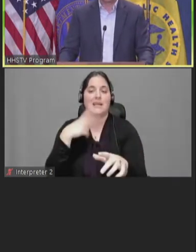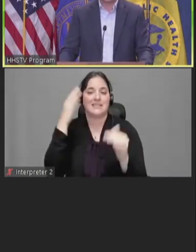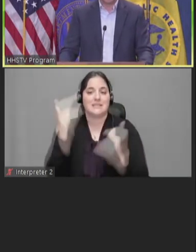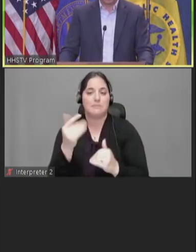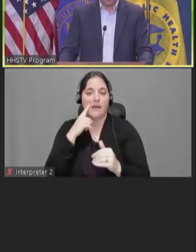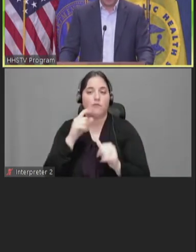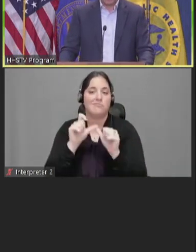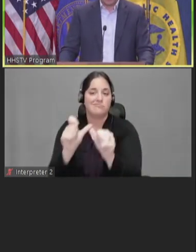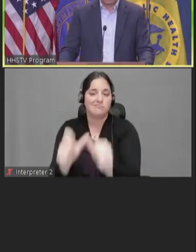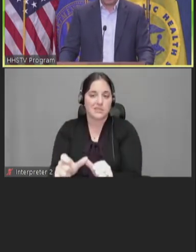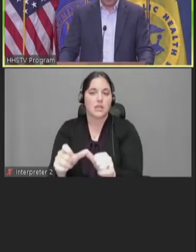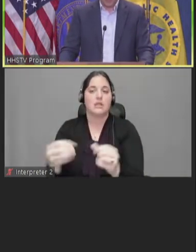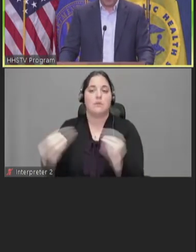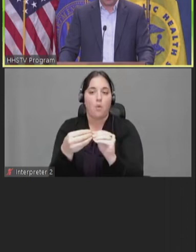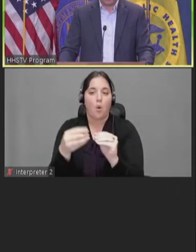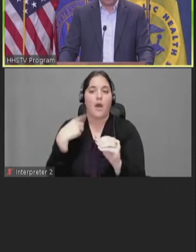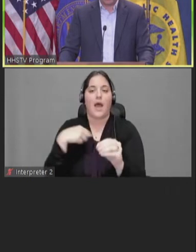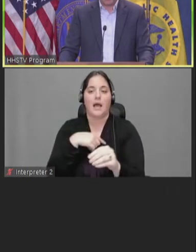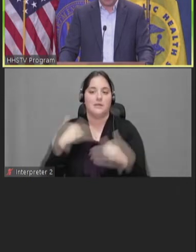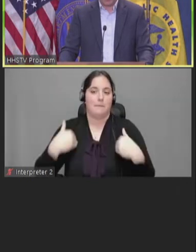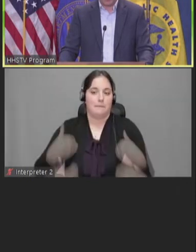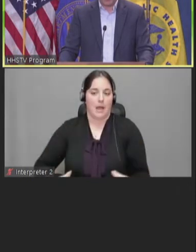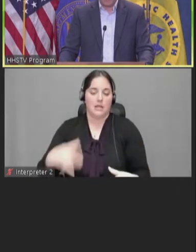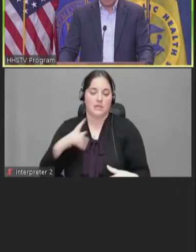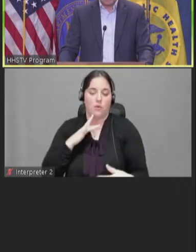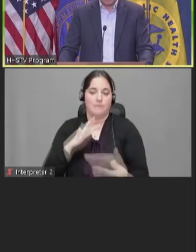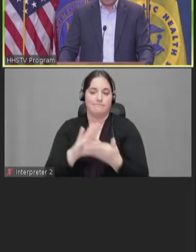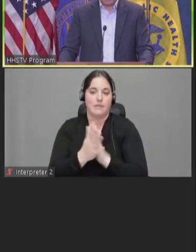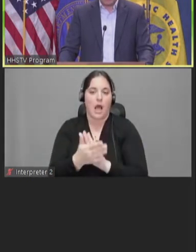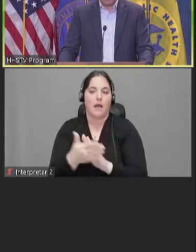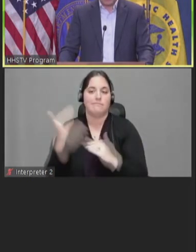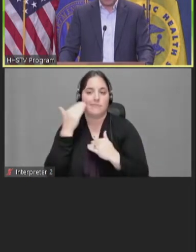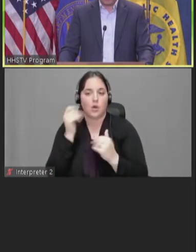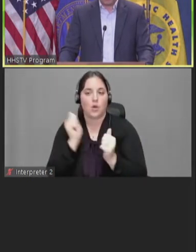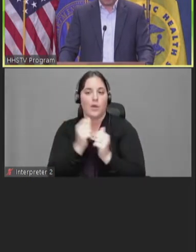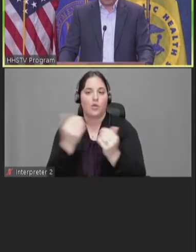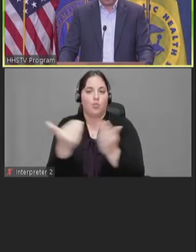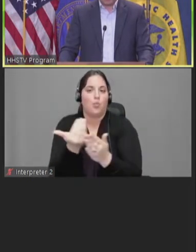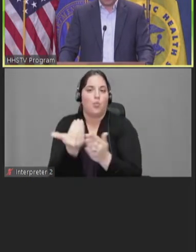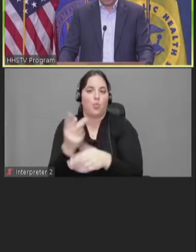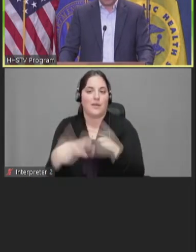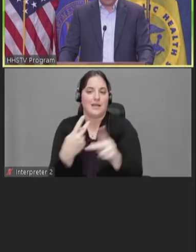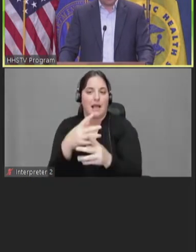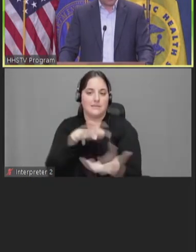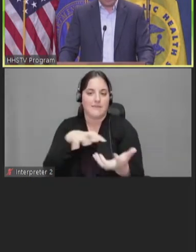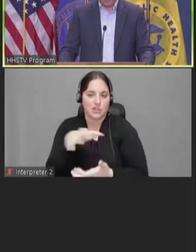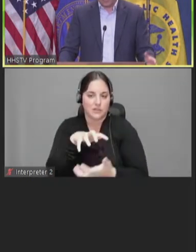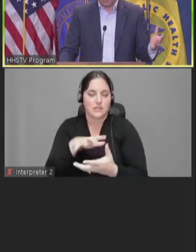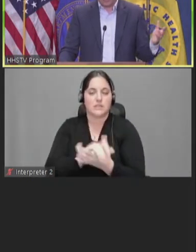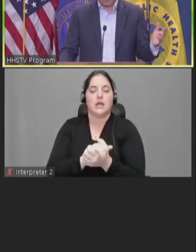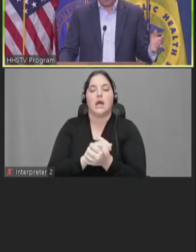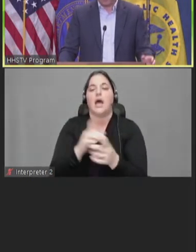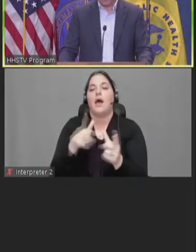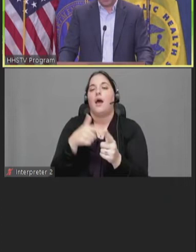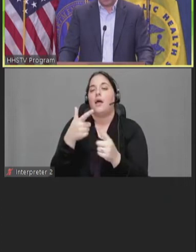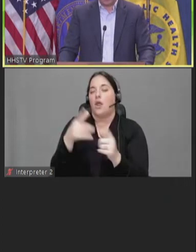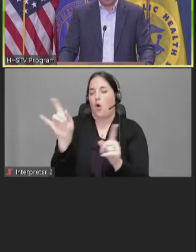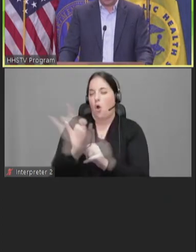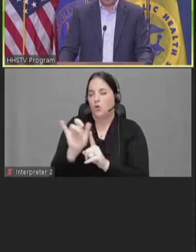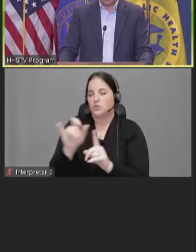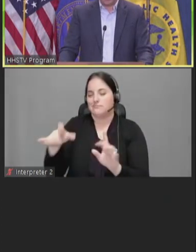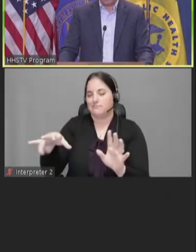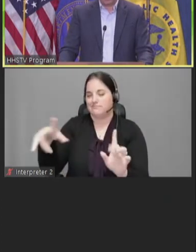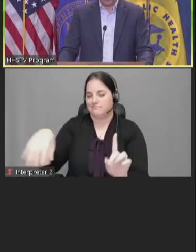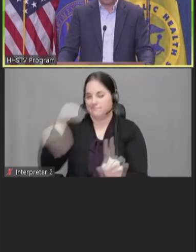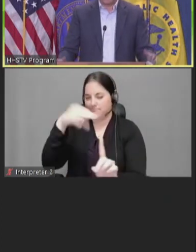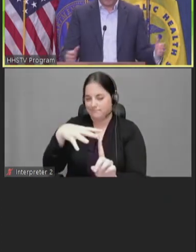become familiar with new adjuvants. And then just to highlight, again, the support from funding